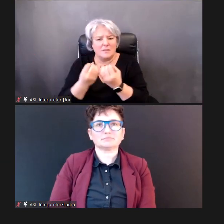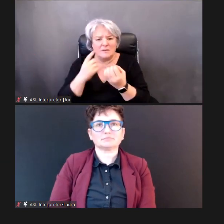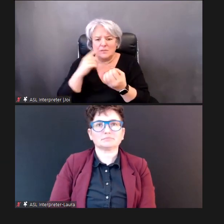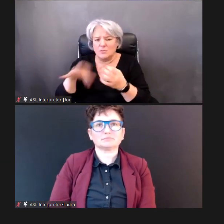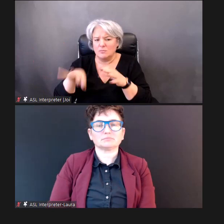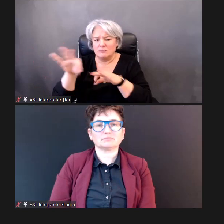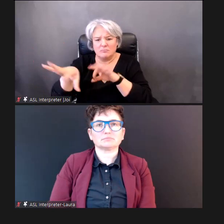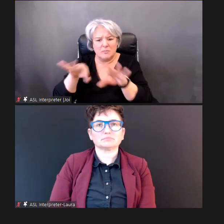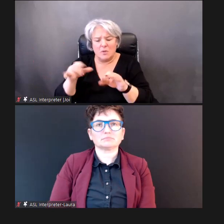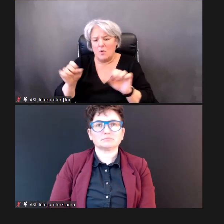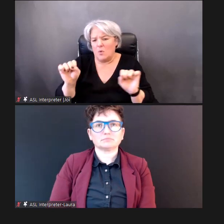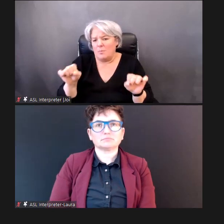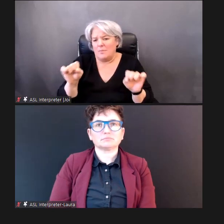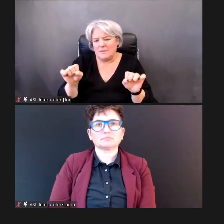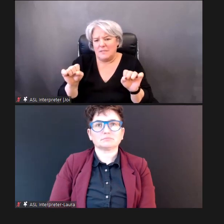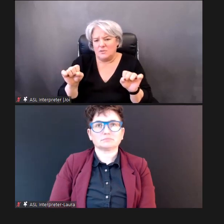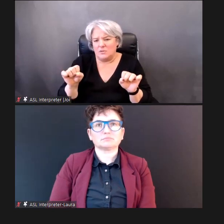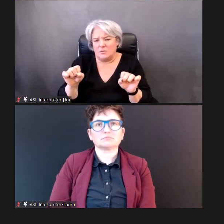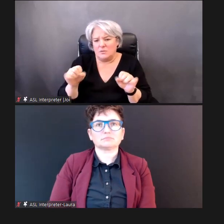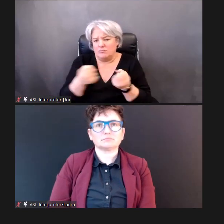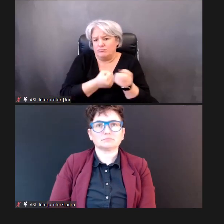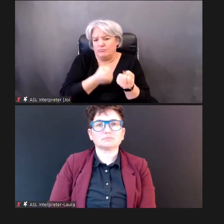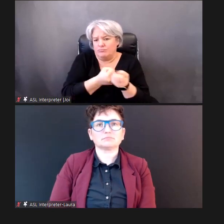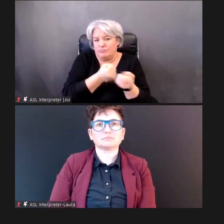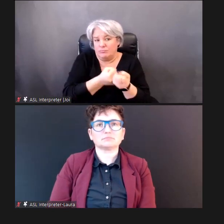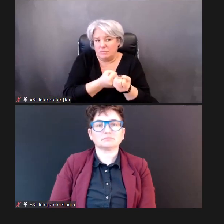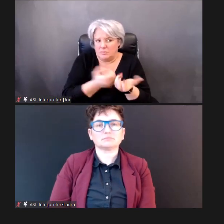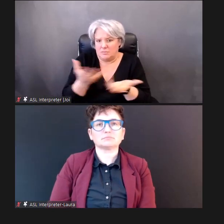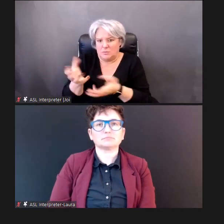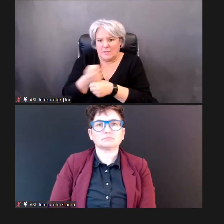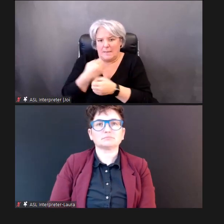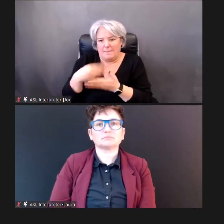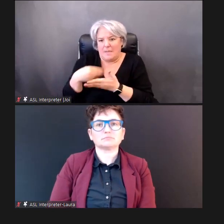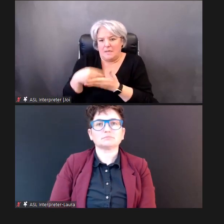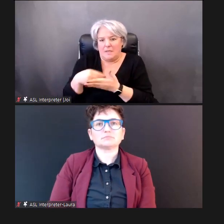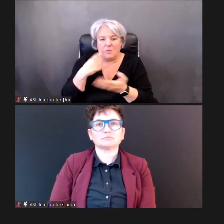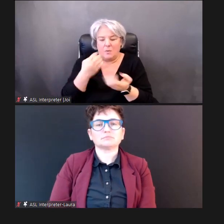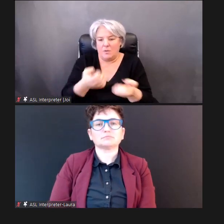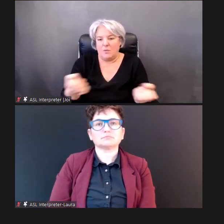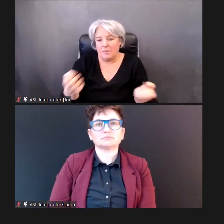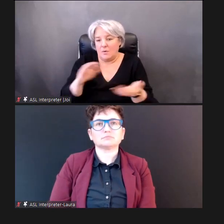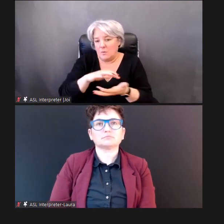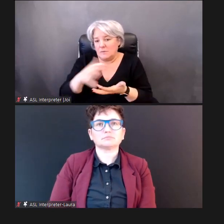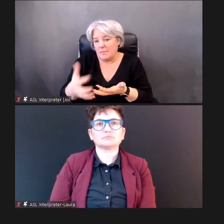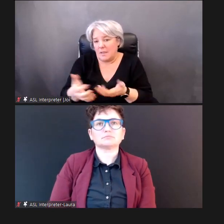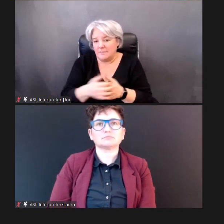potential funer to um elicit funding for your equipment or